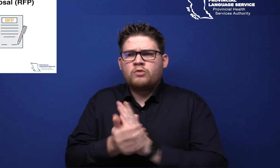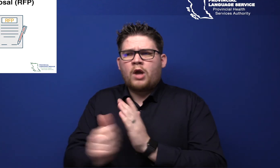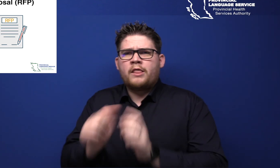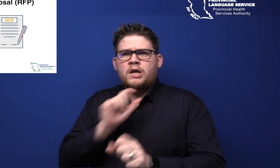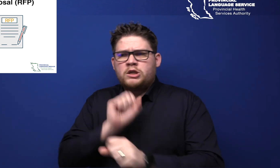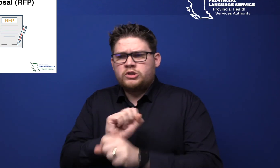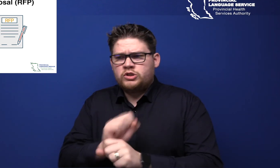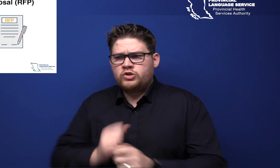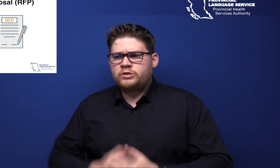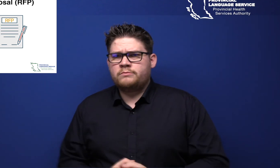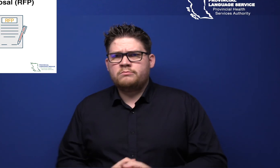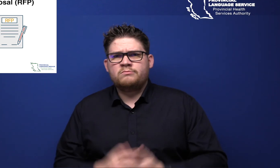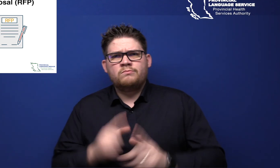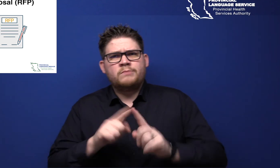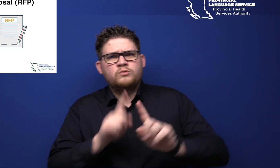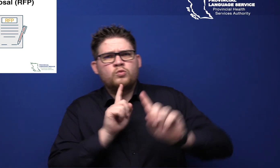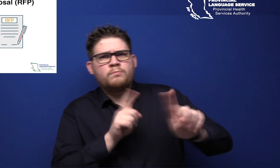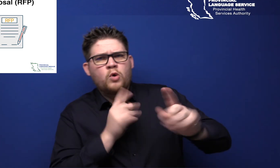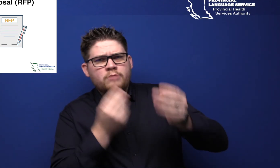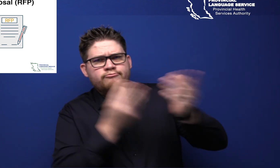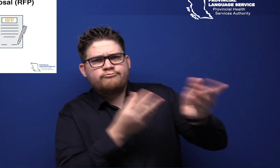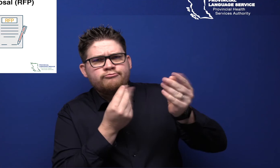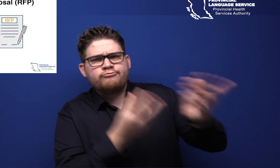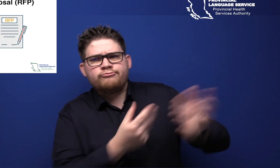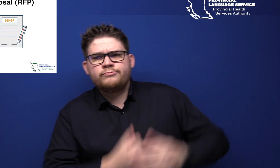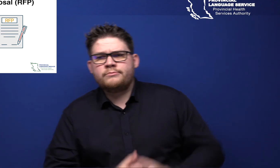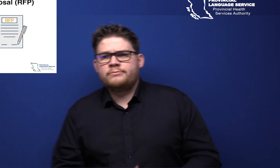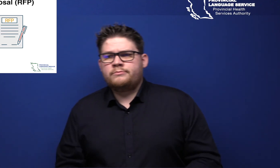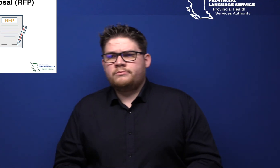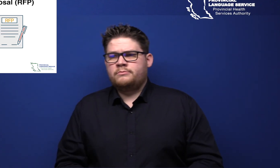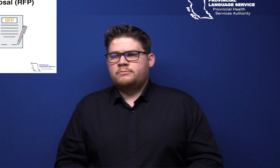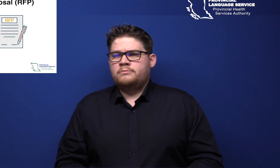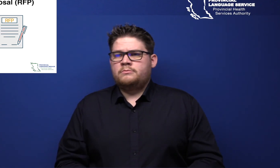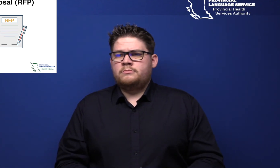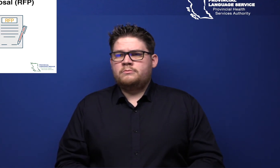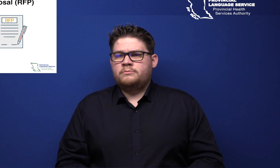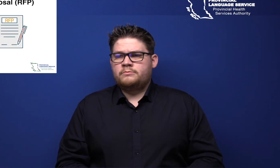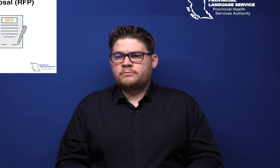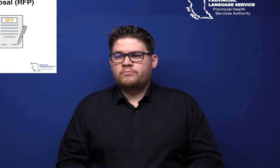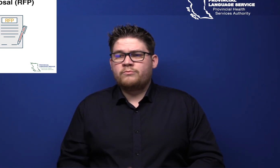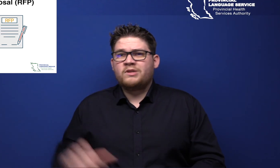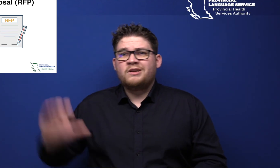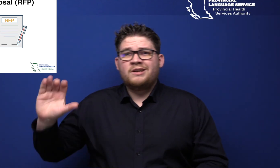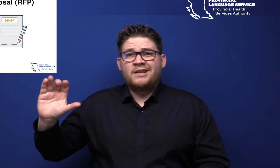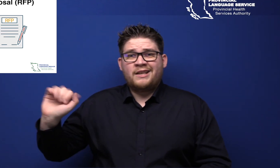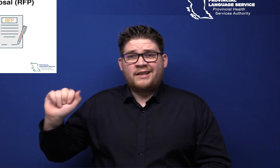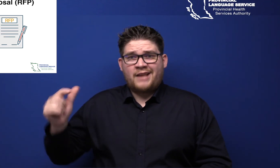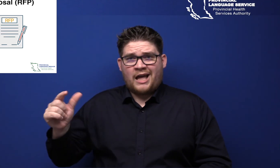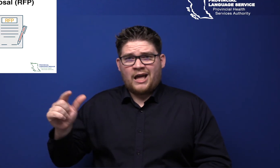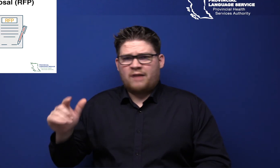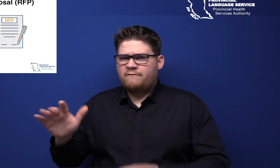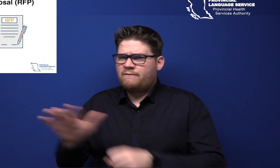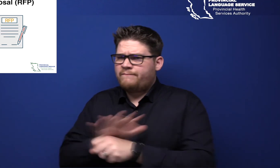WE ALSO ADDED NEW REQUIREMENTS FOR QUALITY ASSURANCE AND REPORTING.